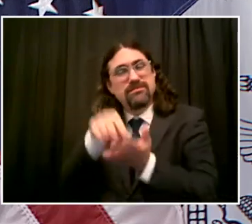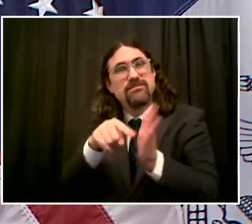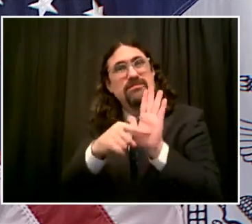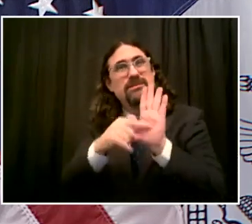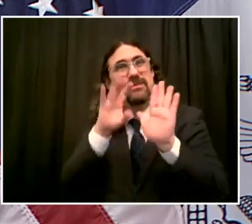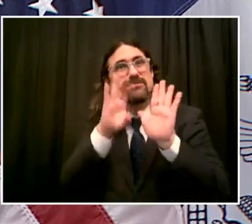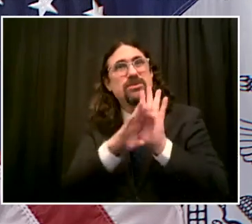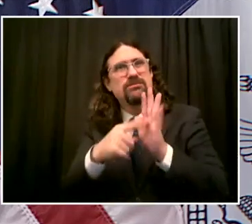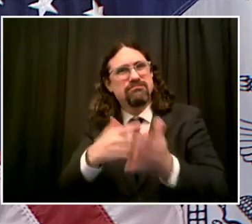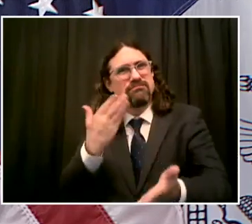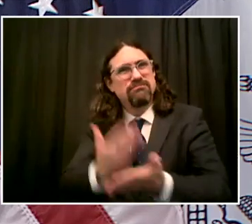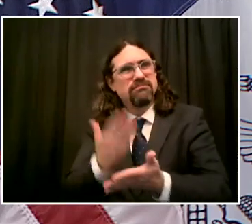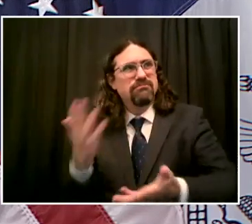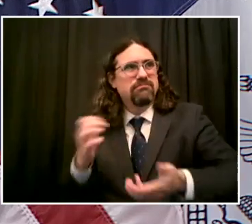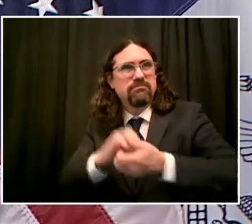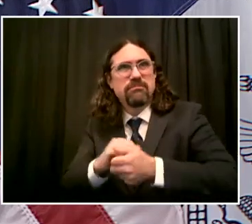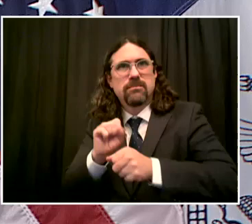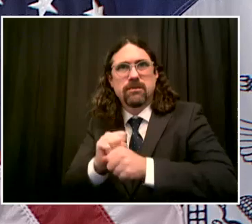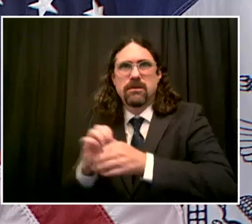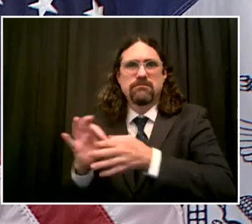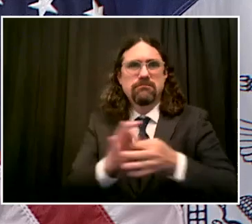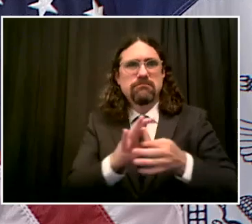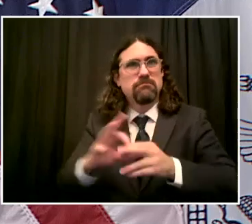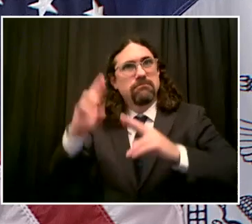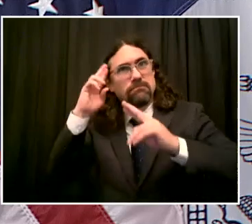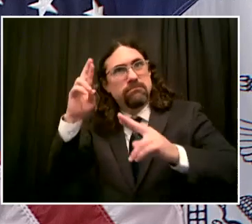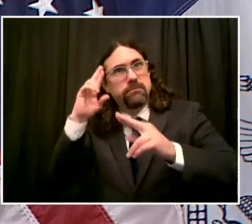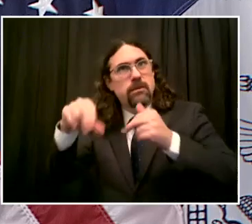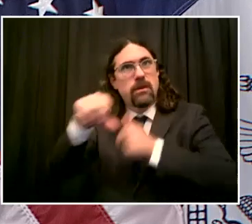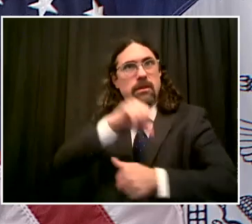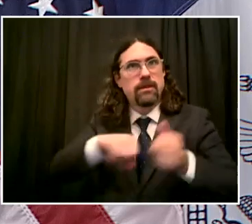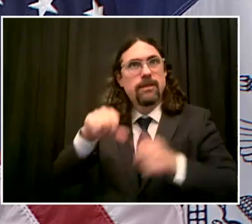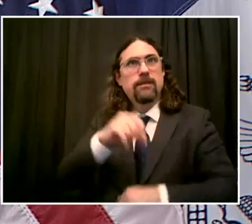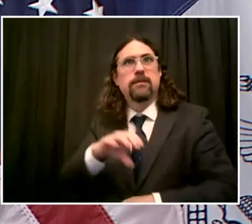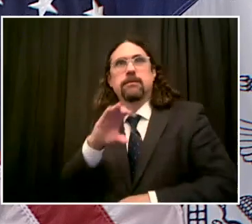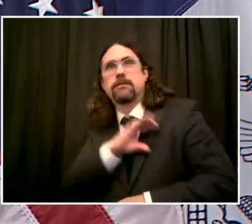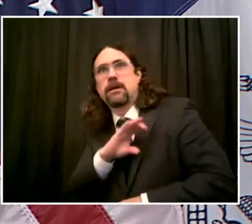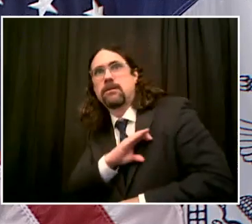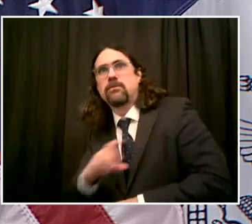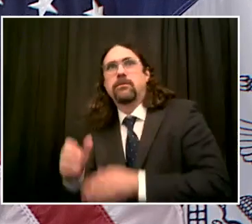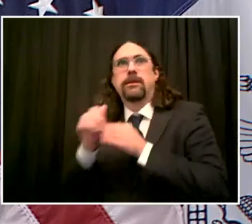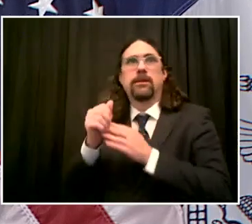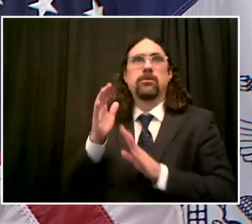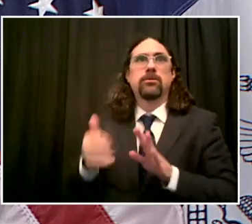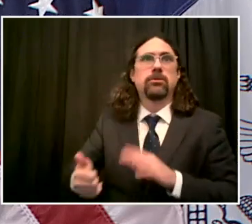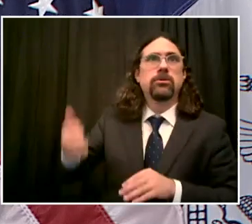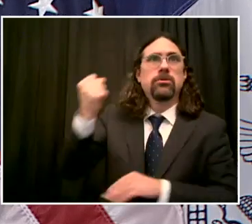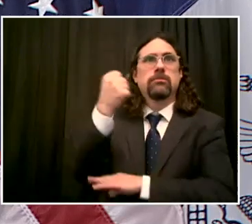WITH PROTESTERS PEACELTO NFID COMMON GROUND.